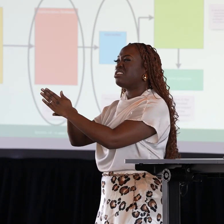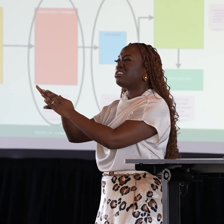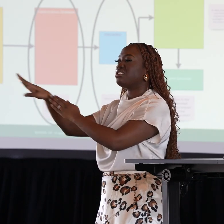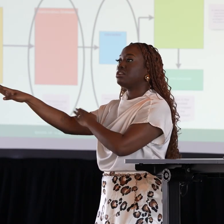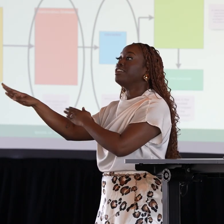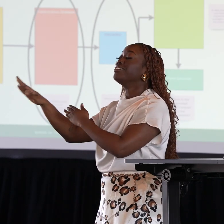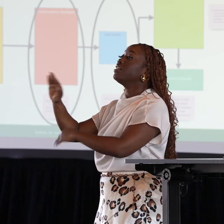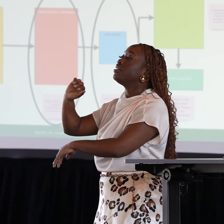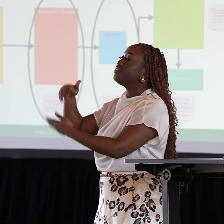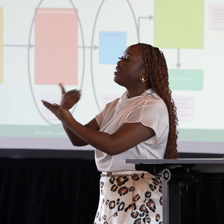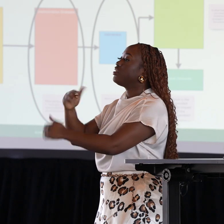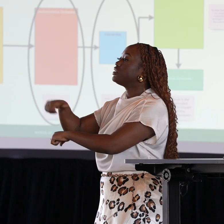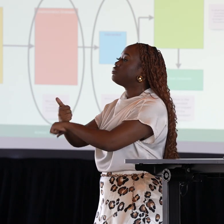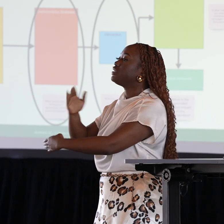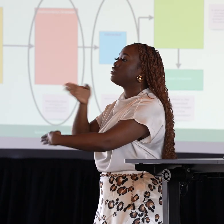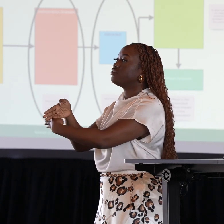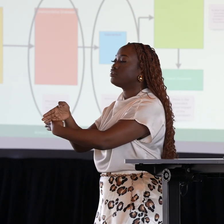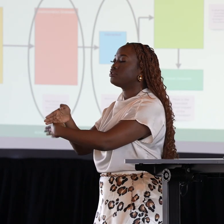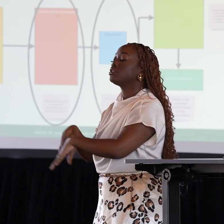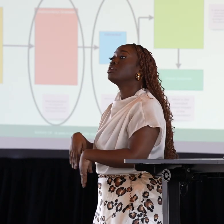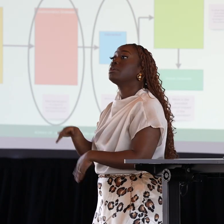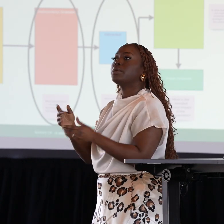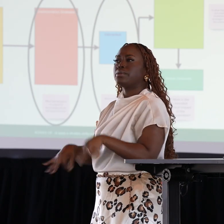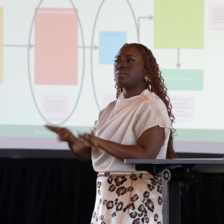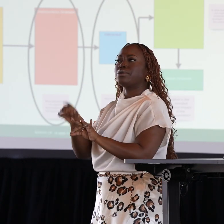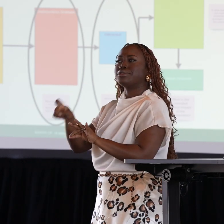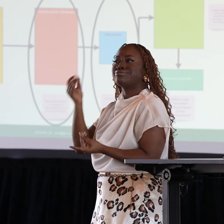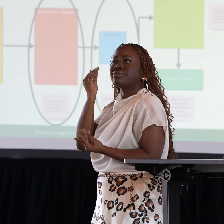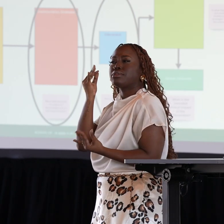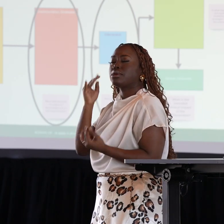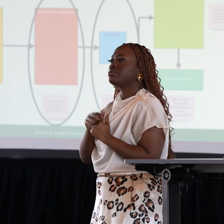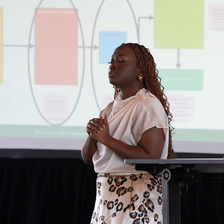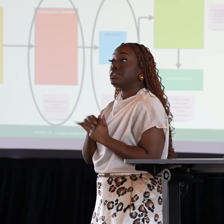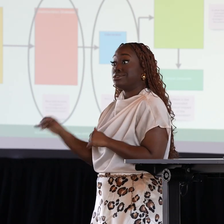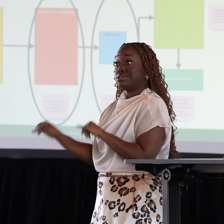interventions. But more importantly, I think what we need to be thinking about is whether those same strategies